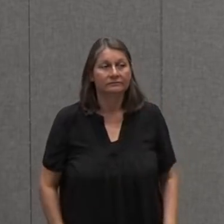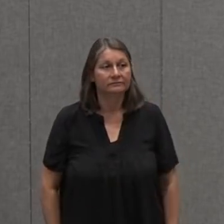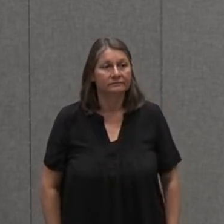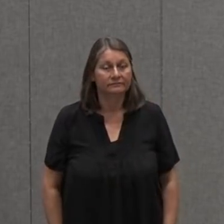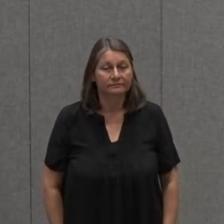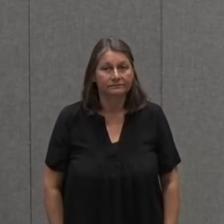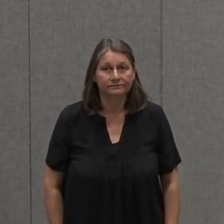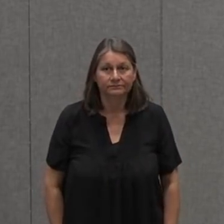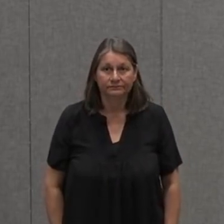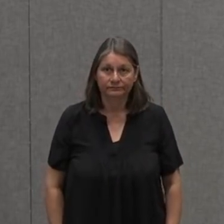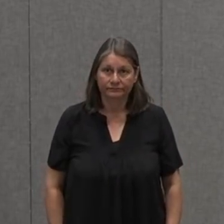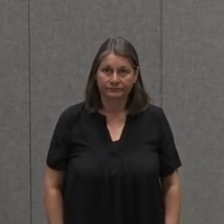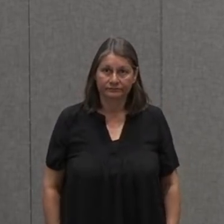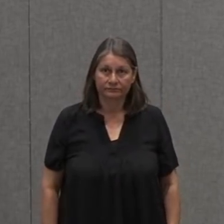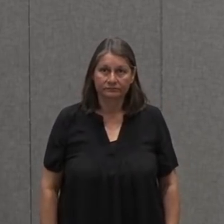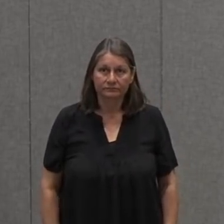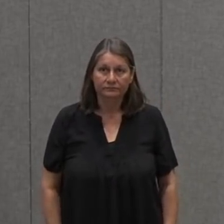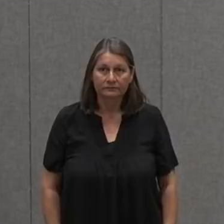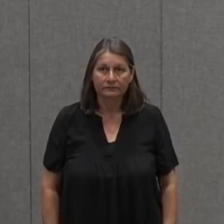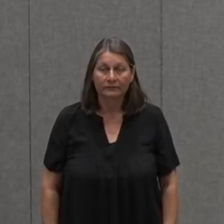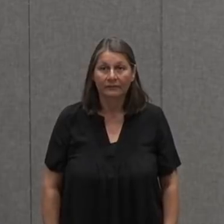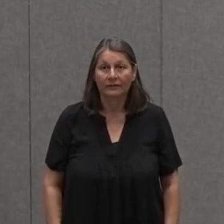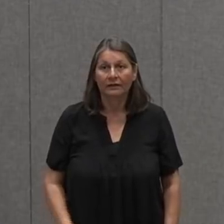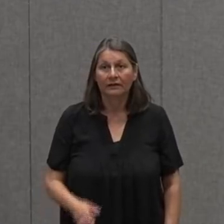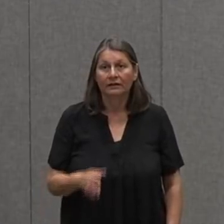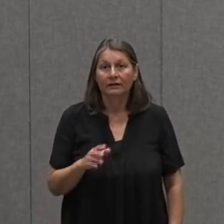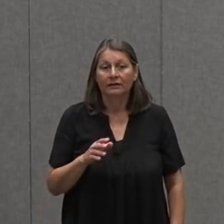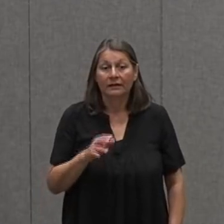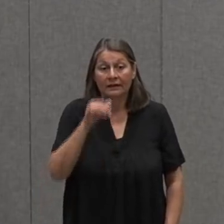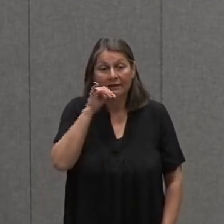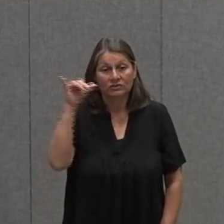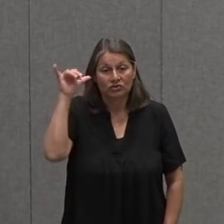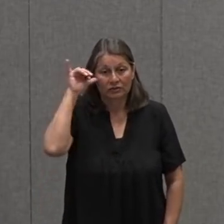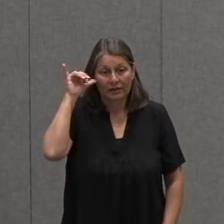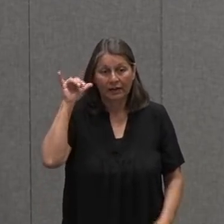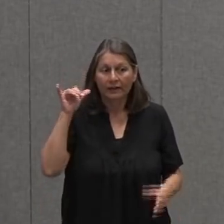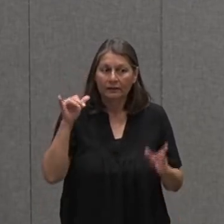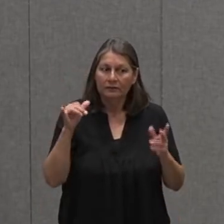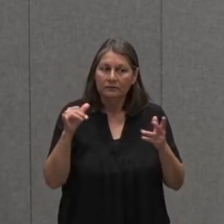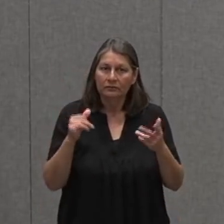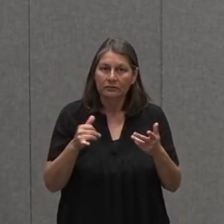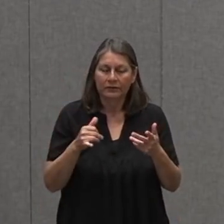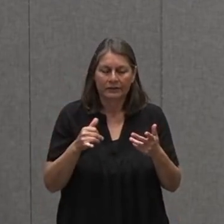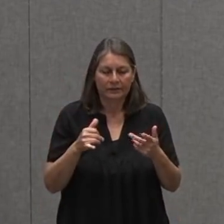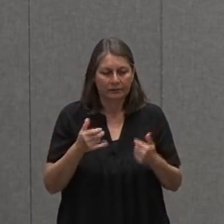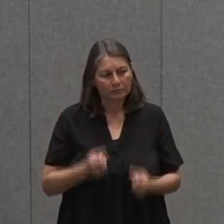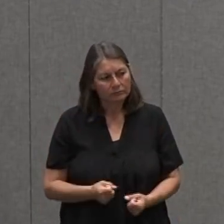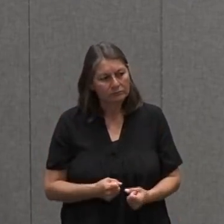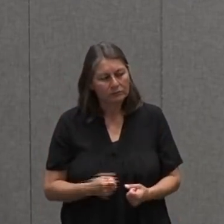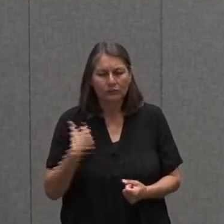So we started talking about this checklist yesterday, or the last time we were together.